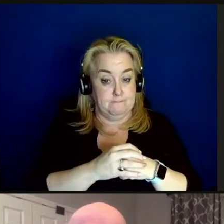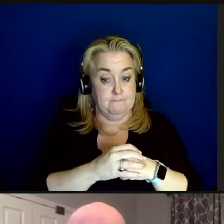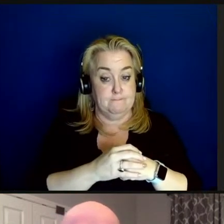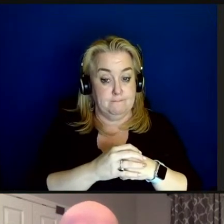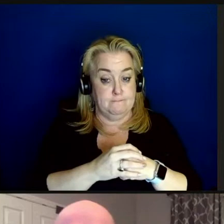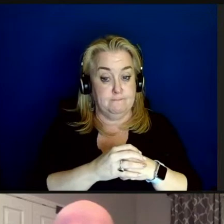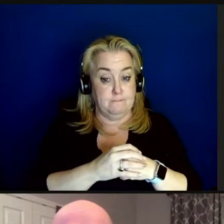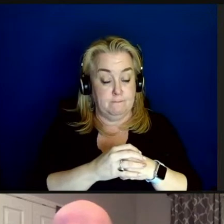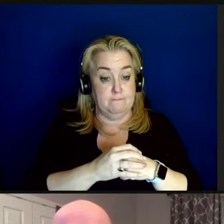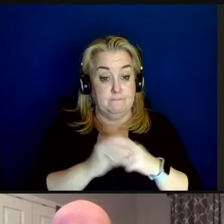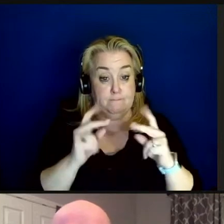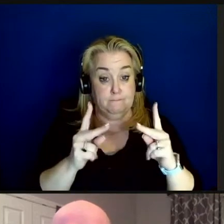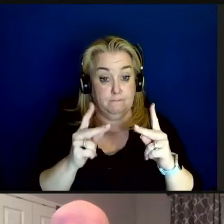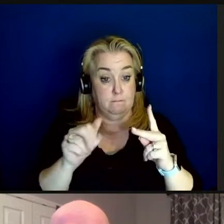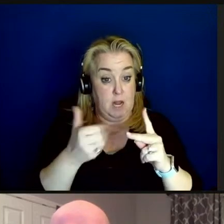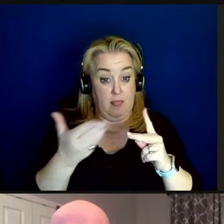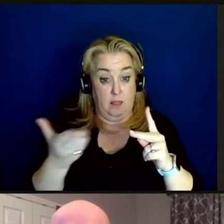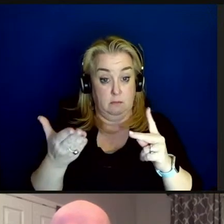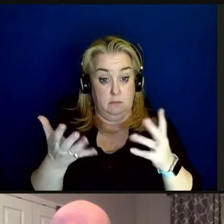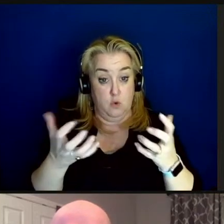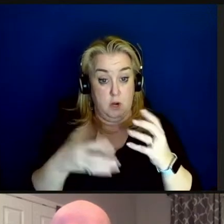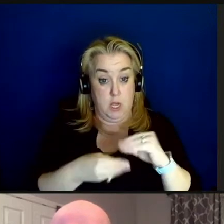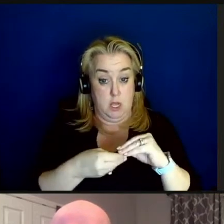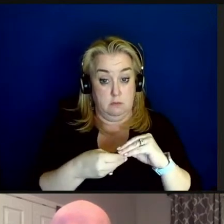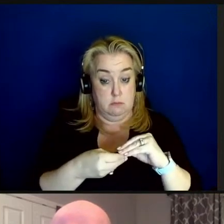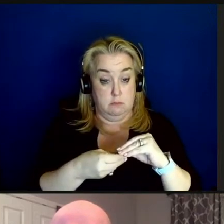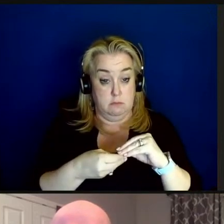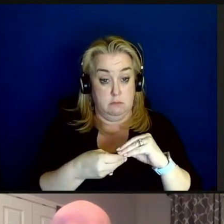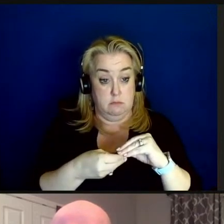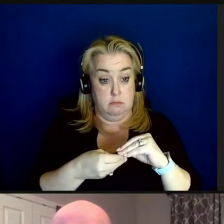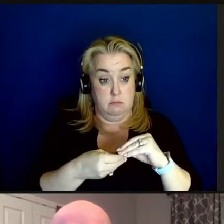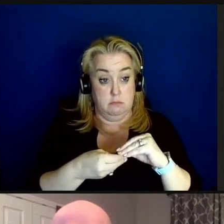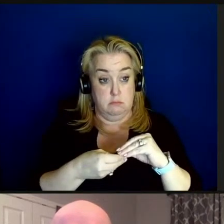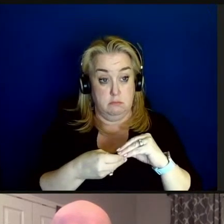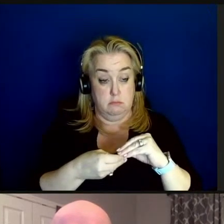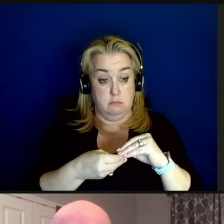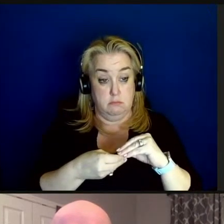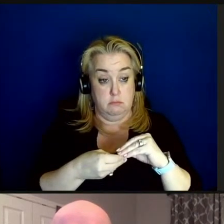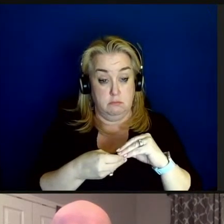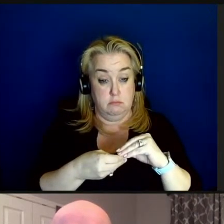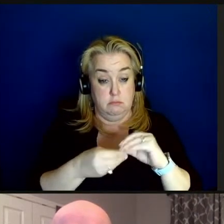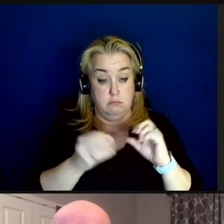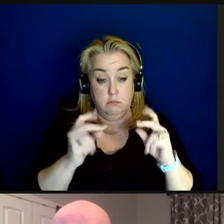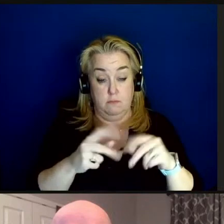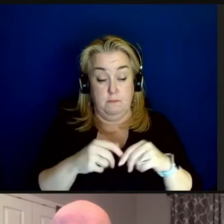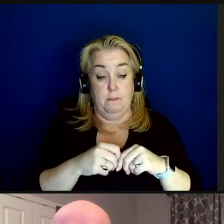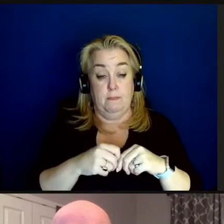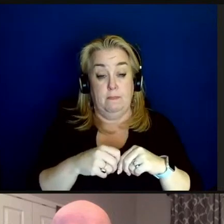UNFORTUNATELY YOU GUYS SEE? YES. THUMBS UP FROM PHILLIPS IN THIS